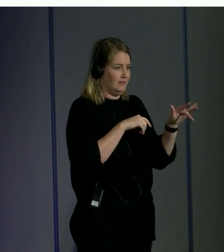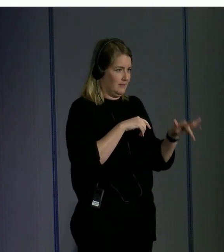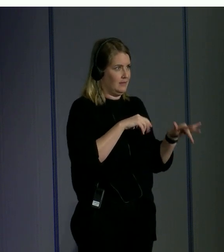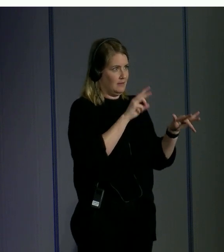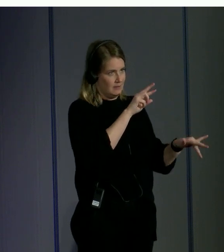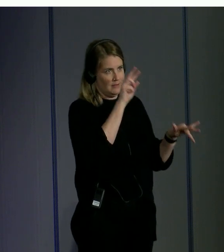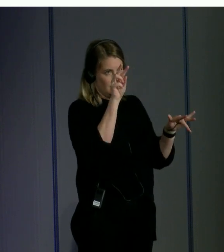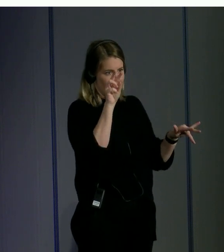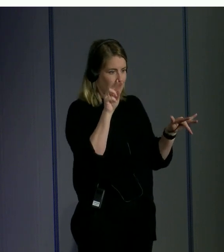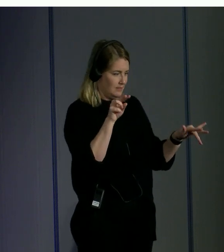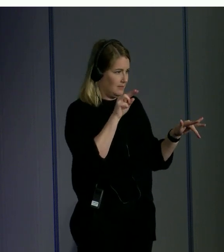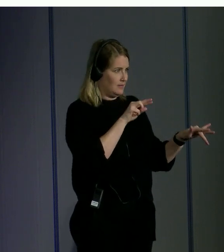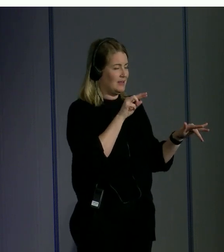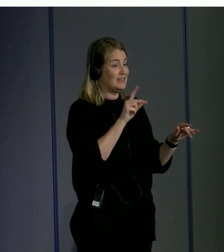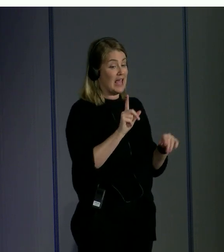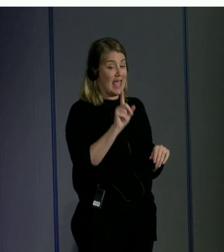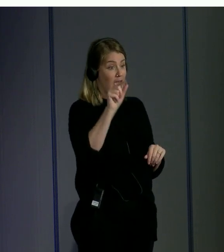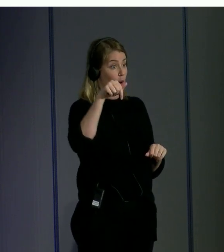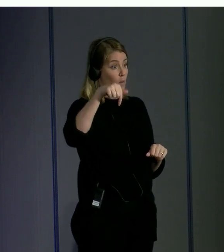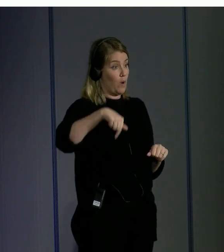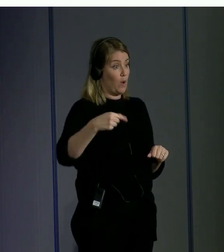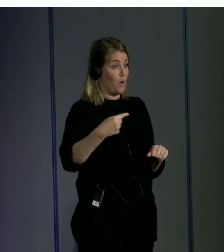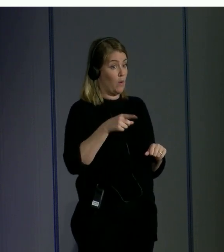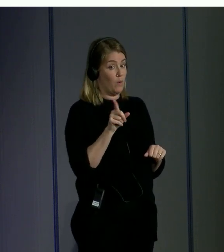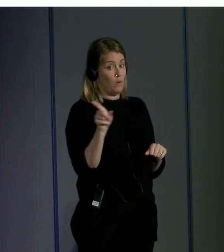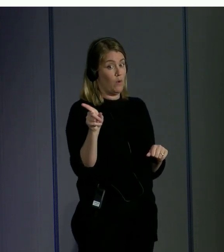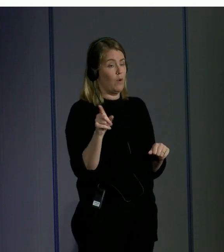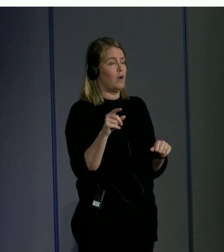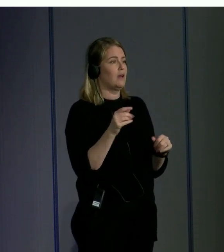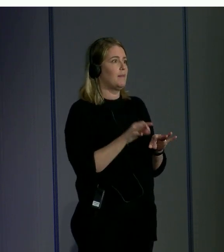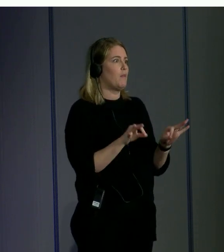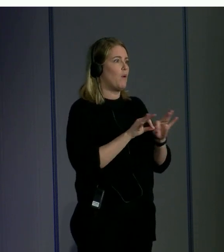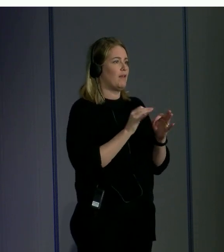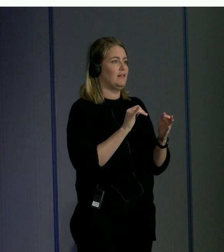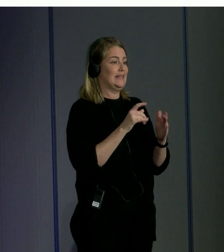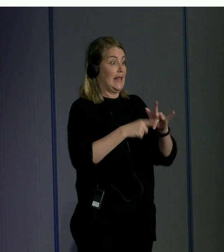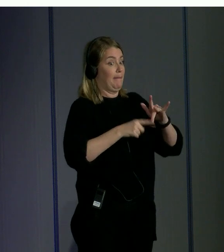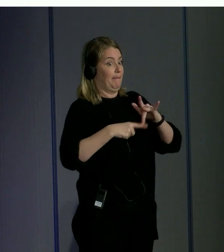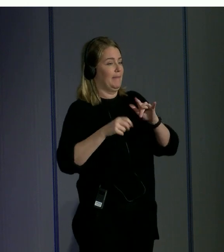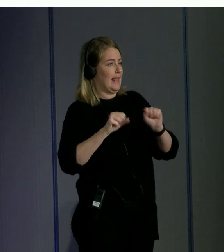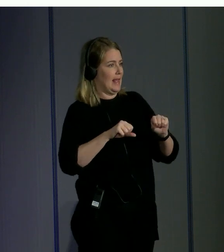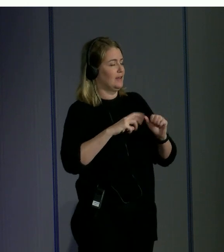Those arrow keys are important, right? Radio group.